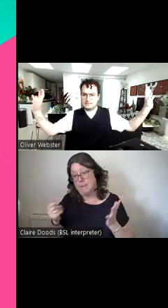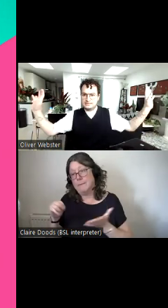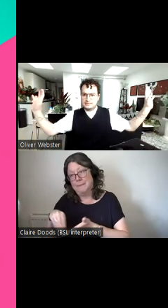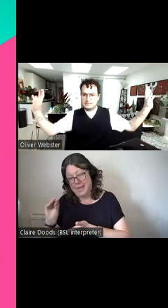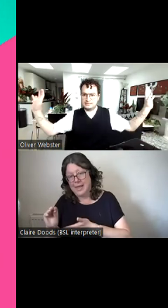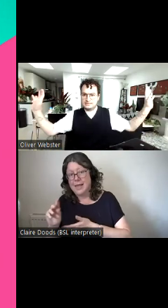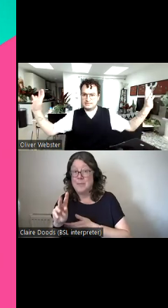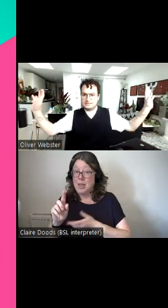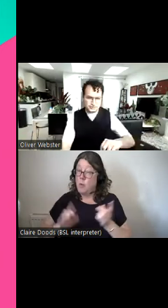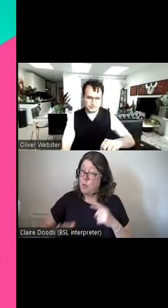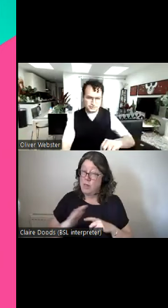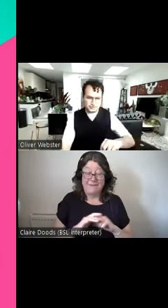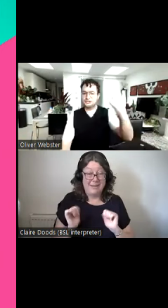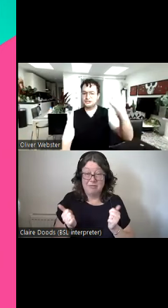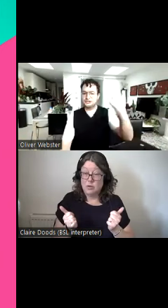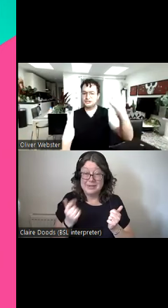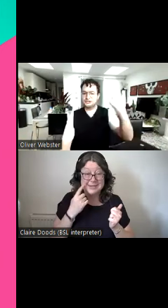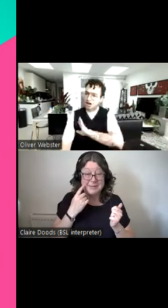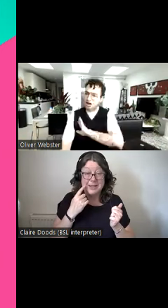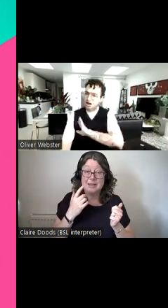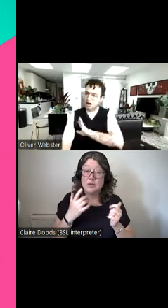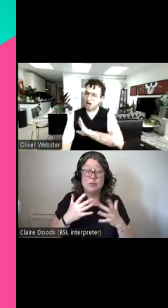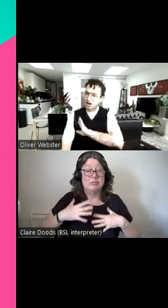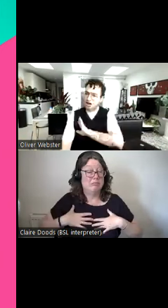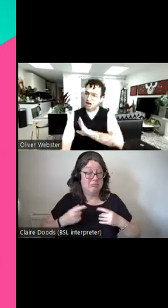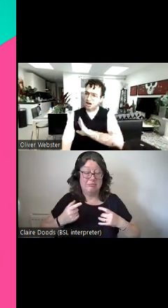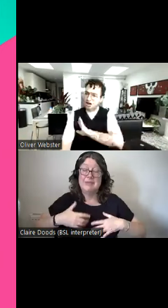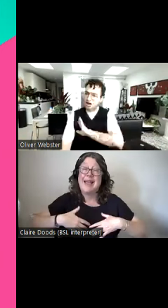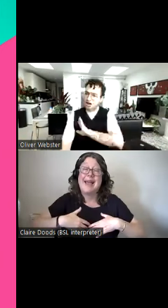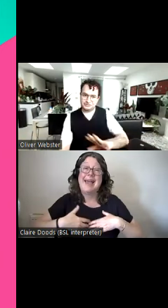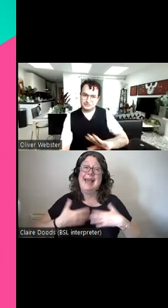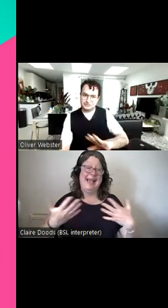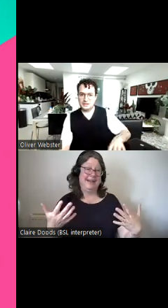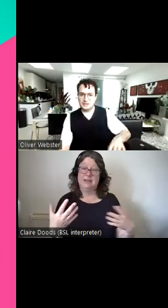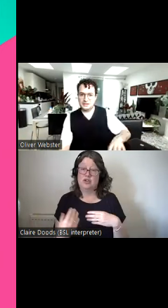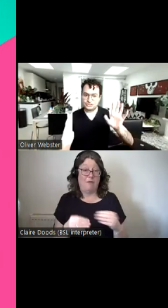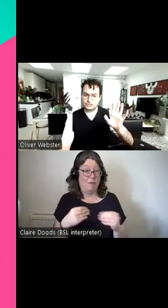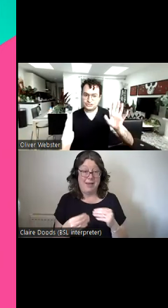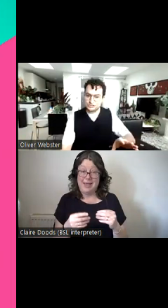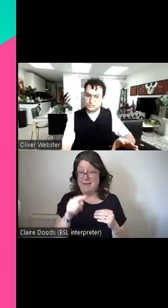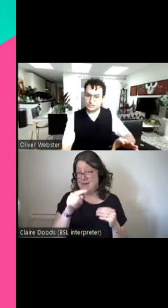As long as the text is formatted accessibly and it's legible, you can do what you like. I'm not going to tell you what to do.